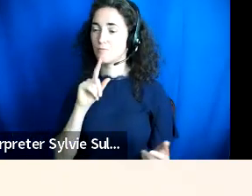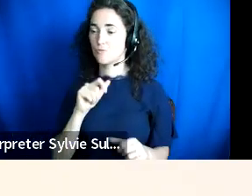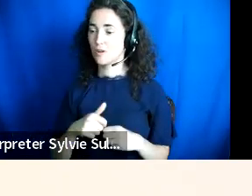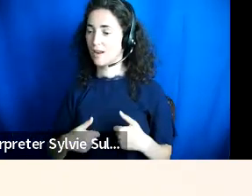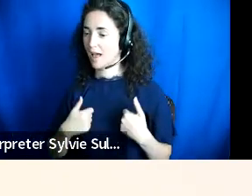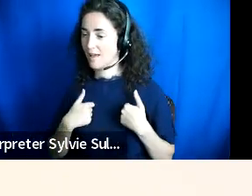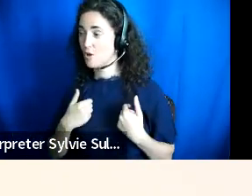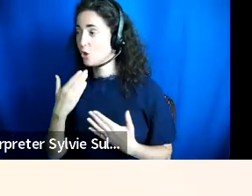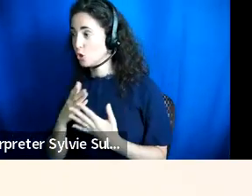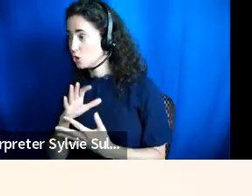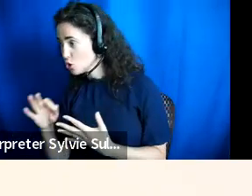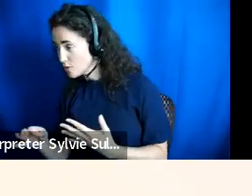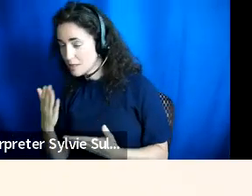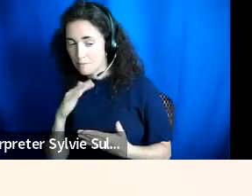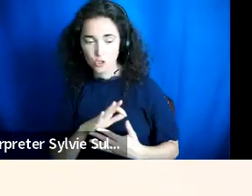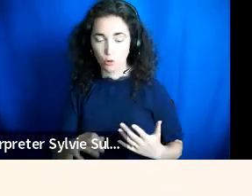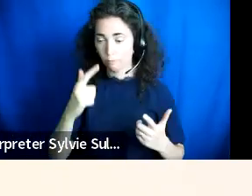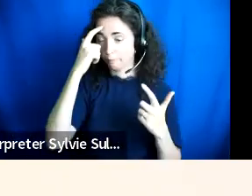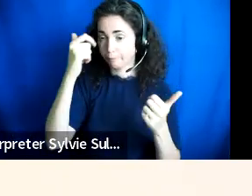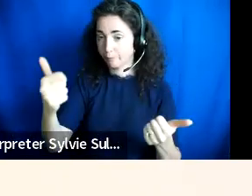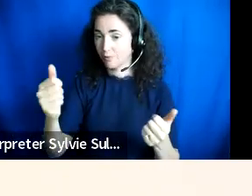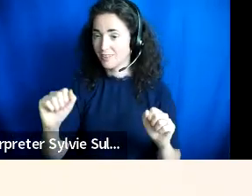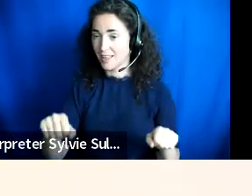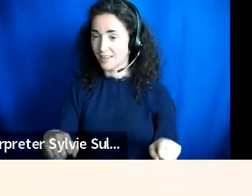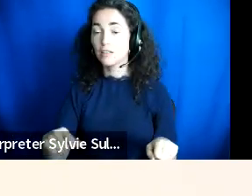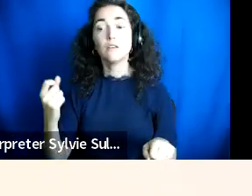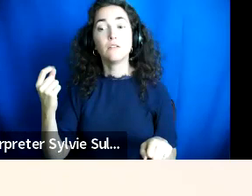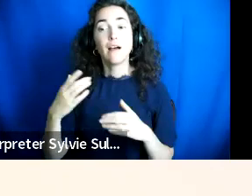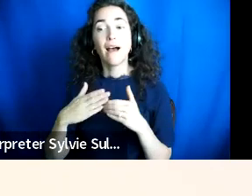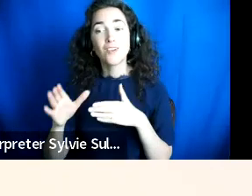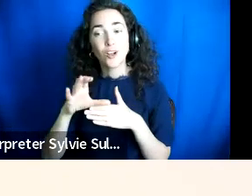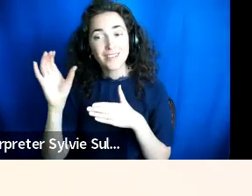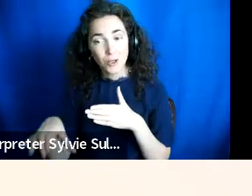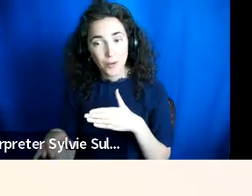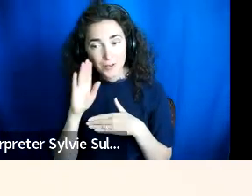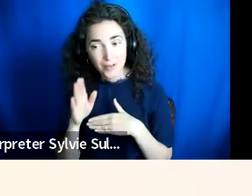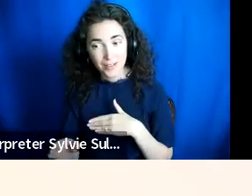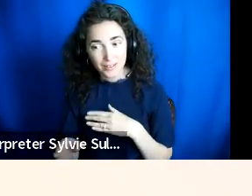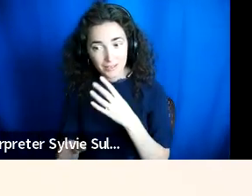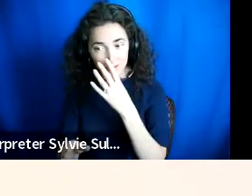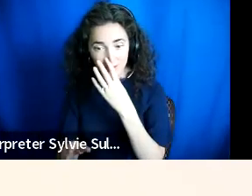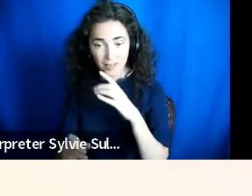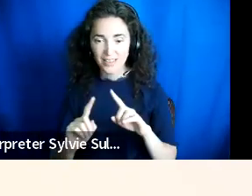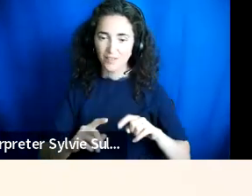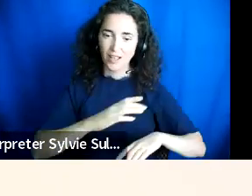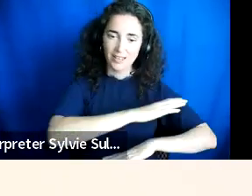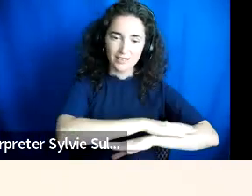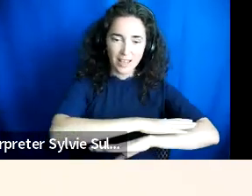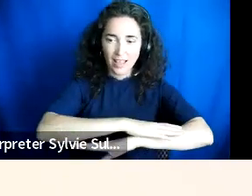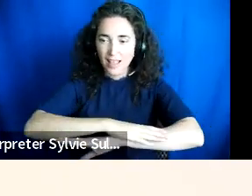You can make good choices, and you can make bad choices. But there are consequences to that. And at these different booths they were able to discuss their options like what?